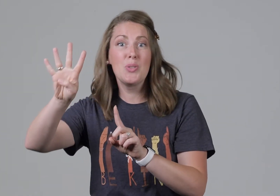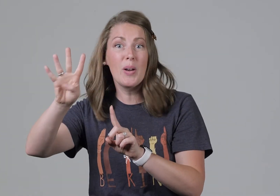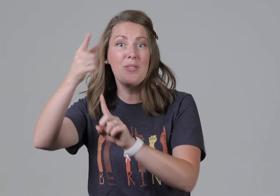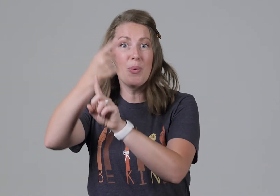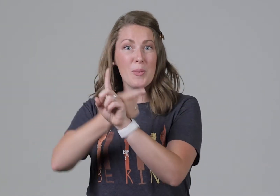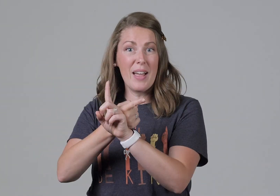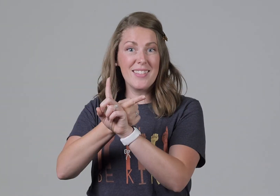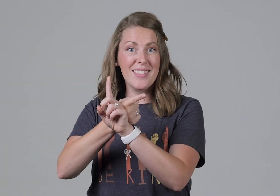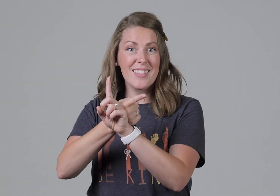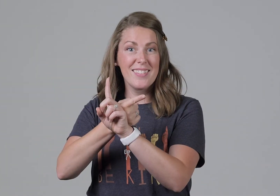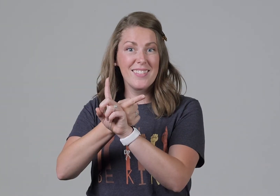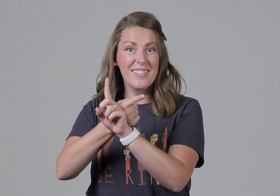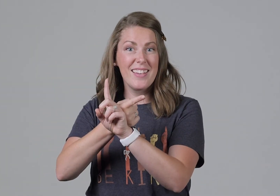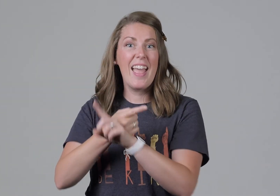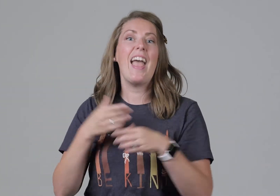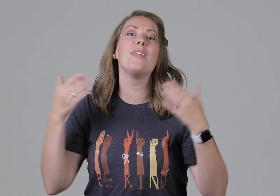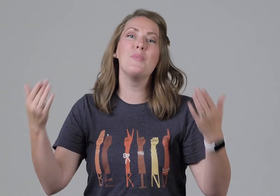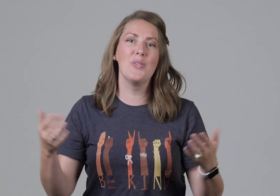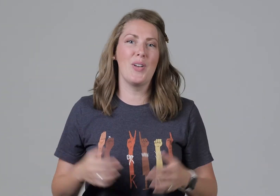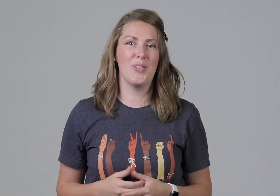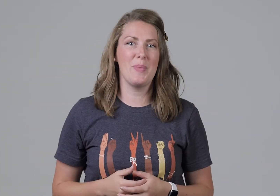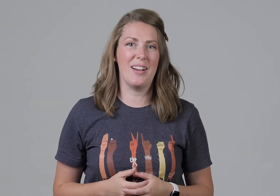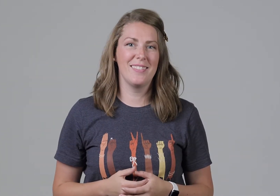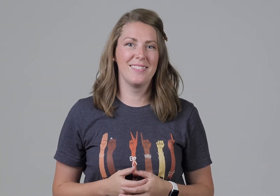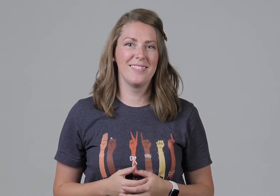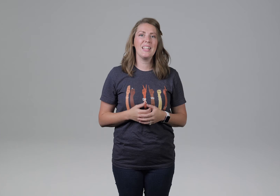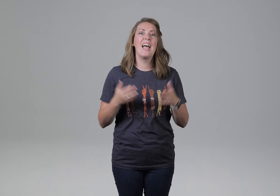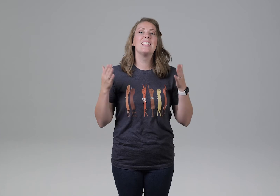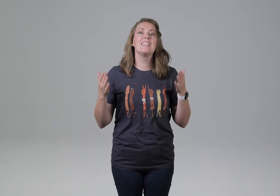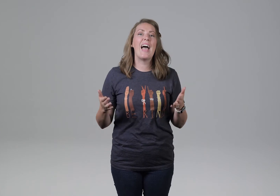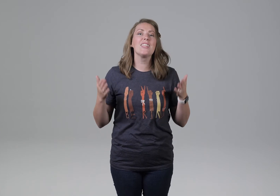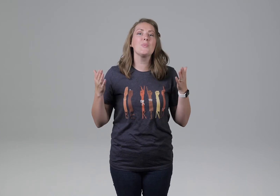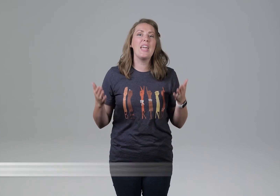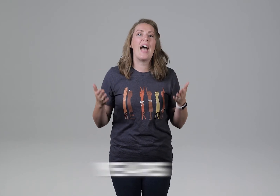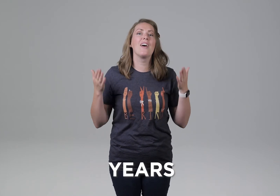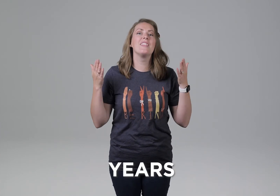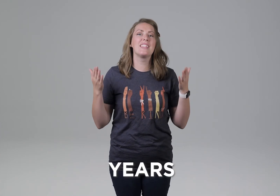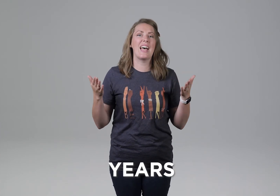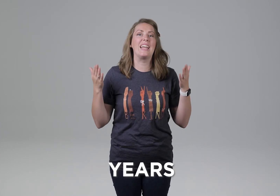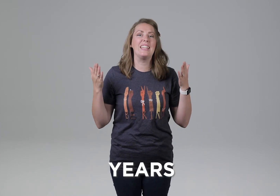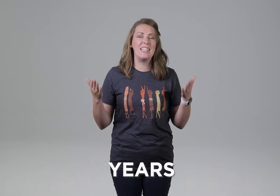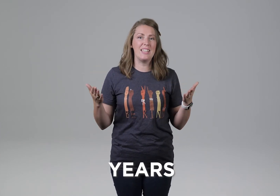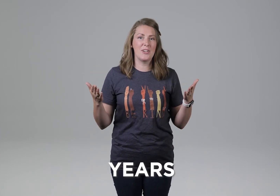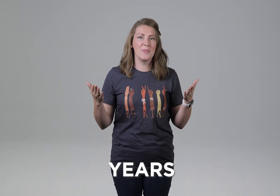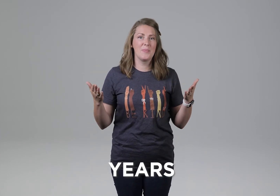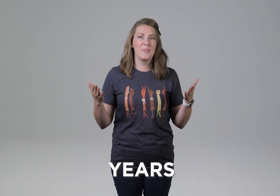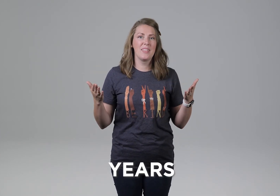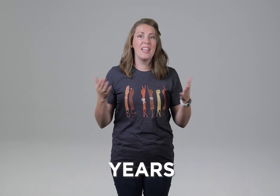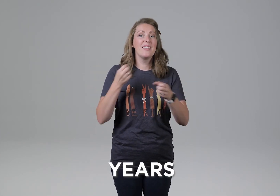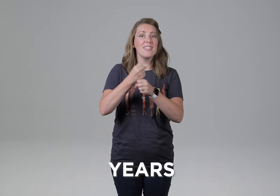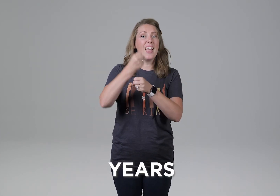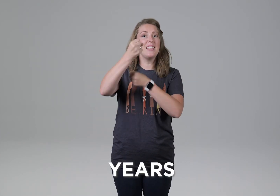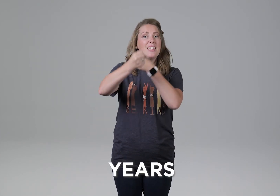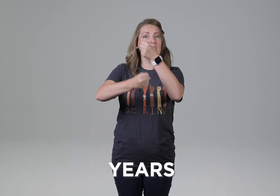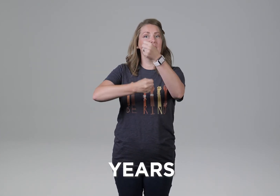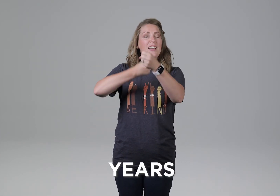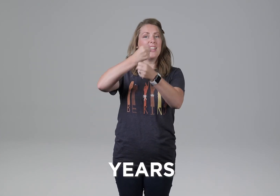24 months, and move on from there. Last we have the sign year. The sign year